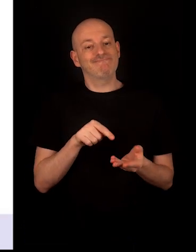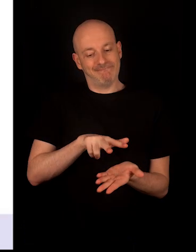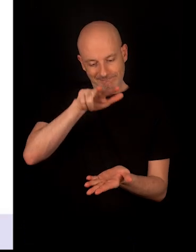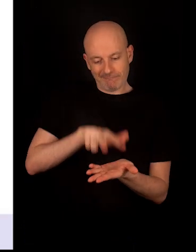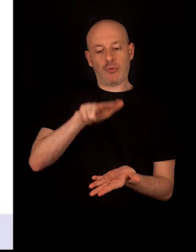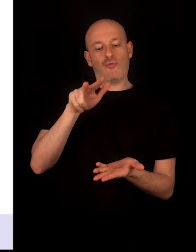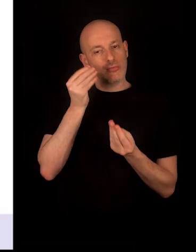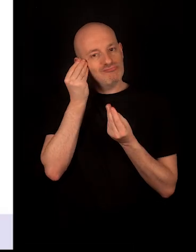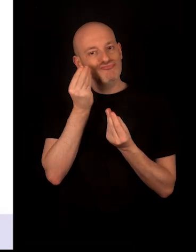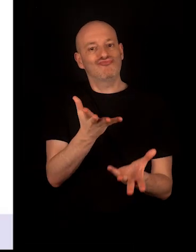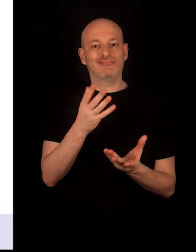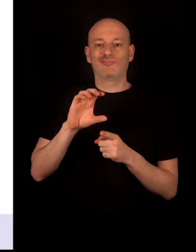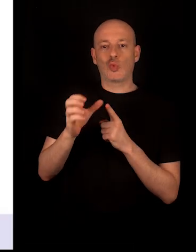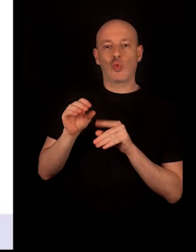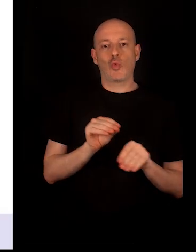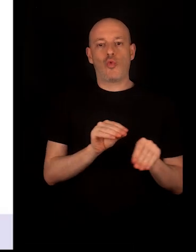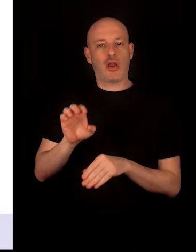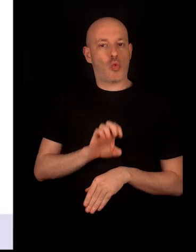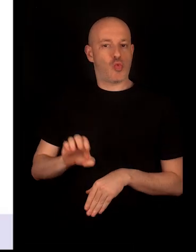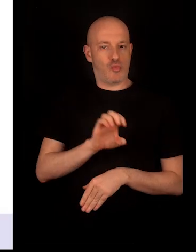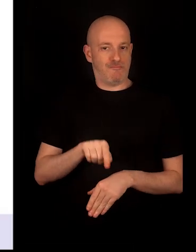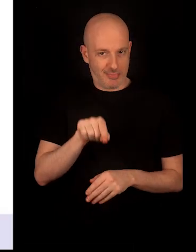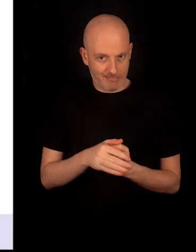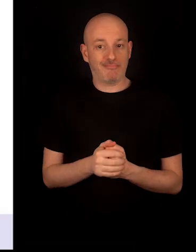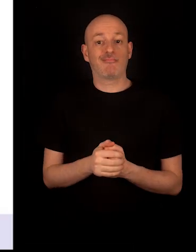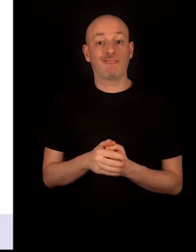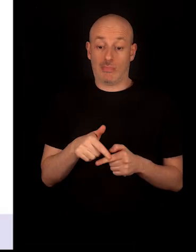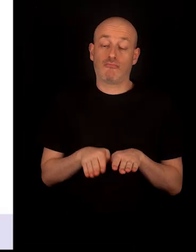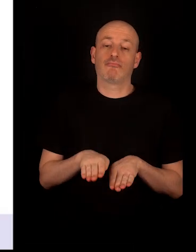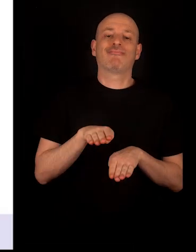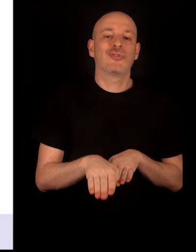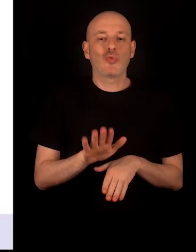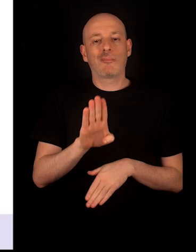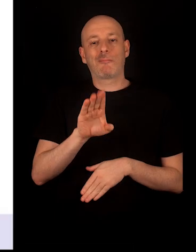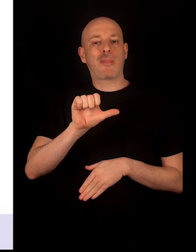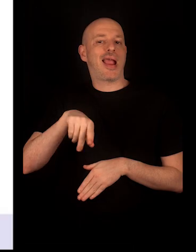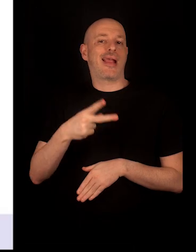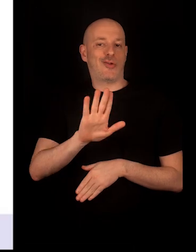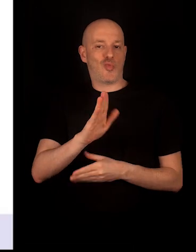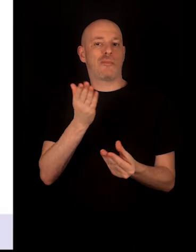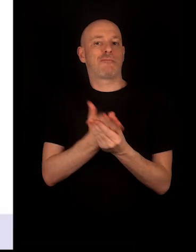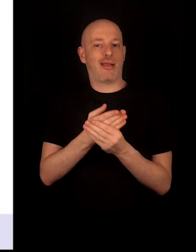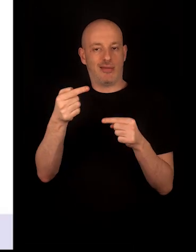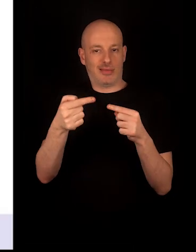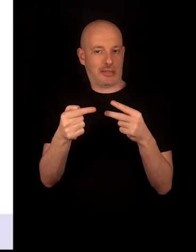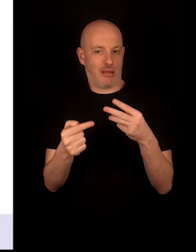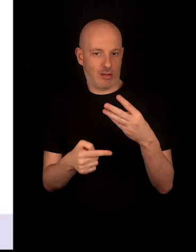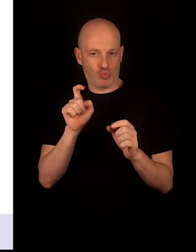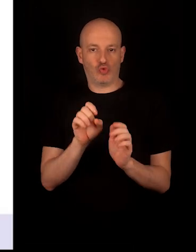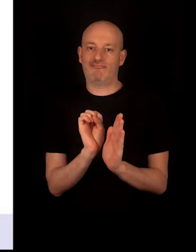the message that you are a grantee of Culture Moves Europe. So now the next step is for you to submit your bank details.